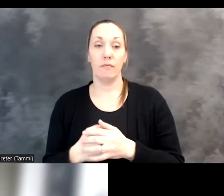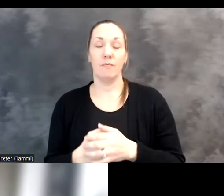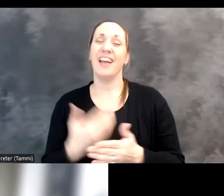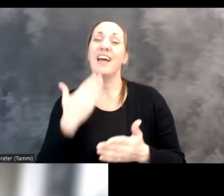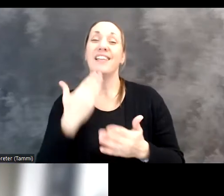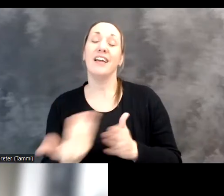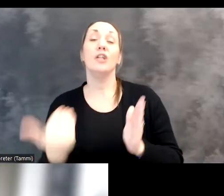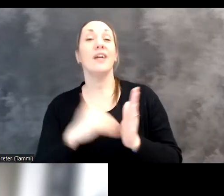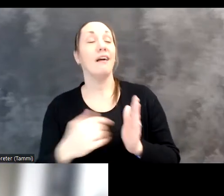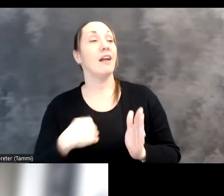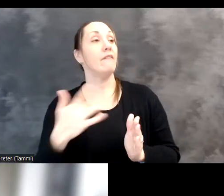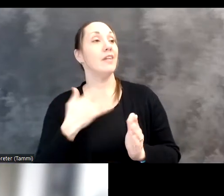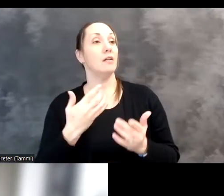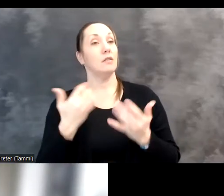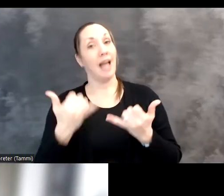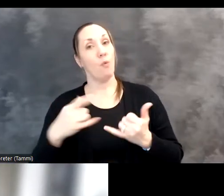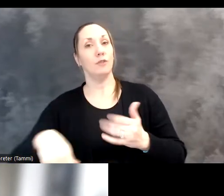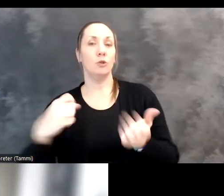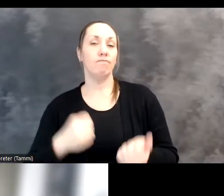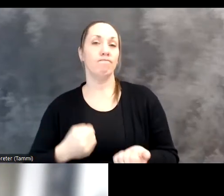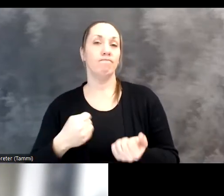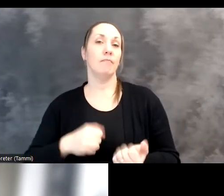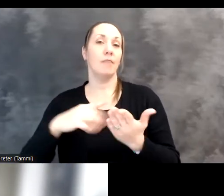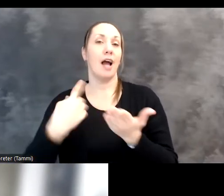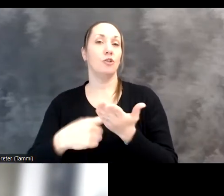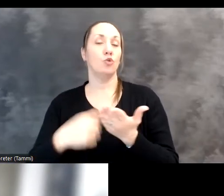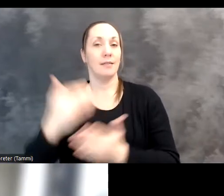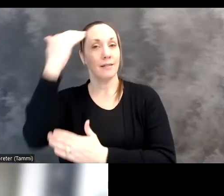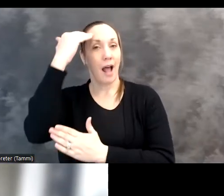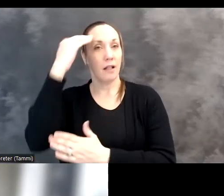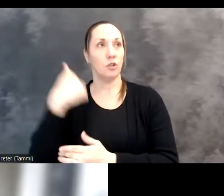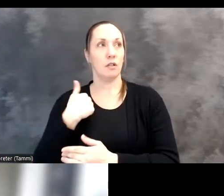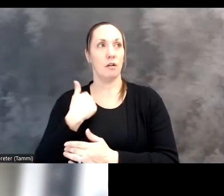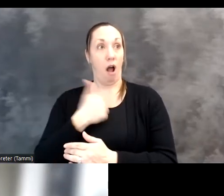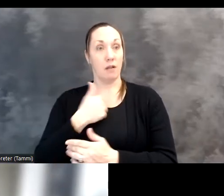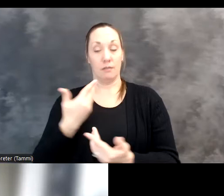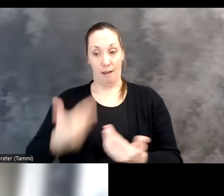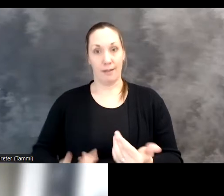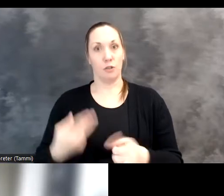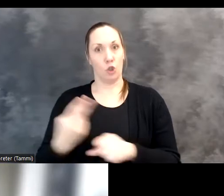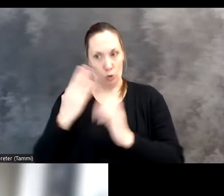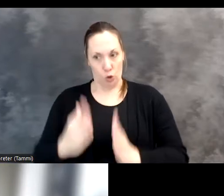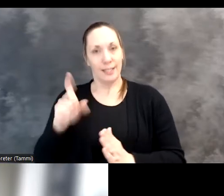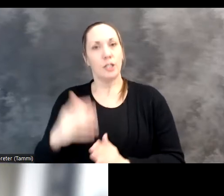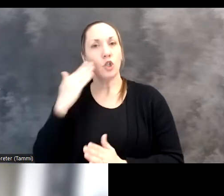capabilities. >> MOHAMMED ALI LOUTFY: Thank you, Ian. I think here we have to address